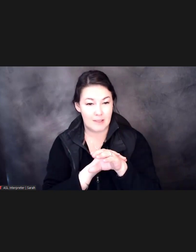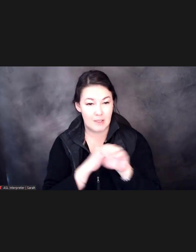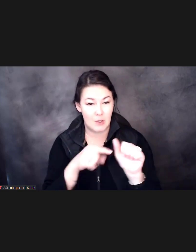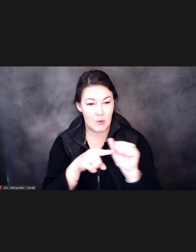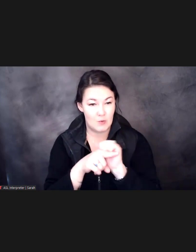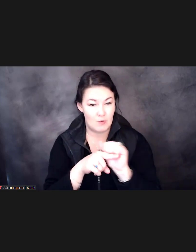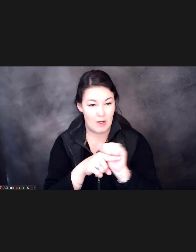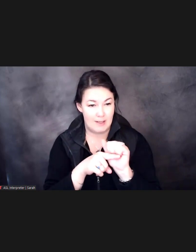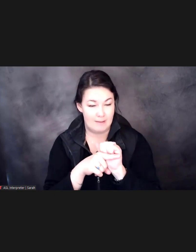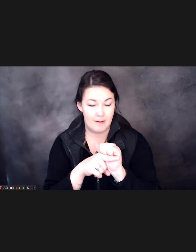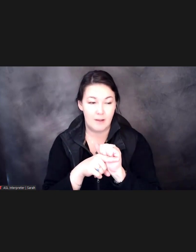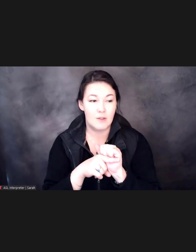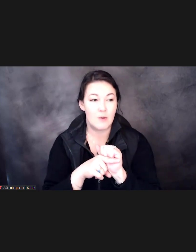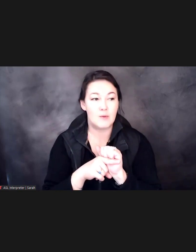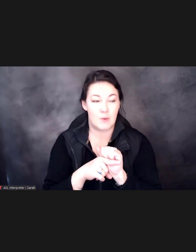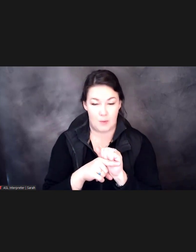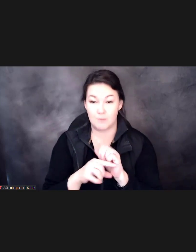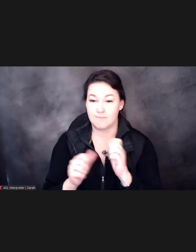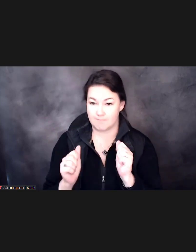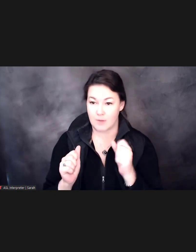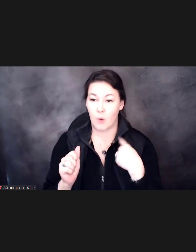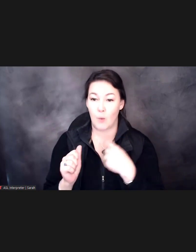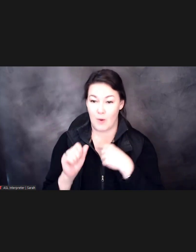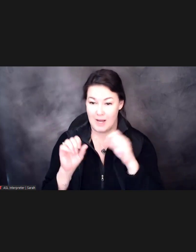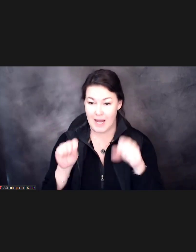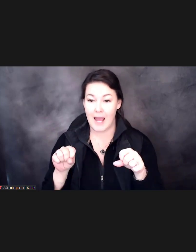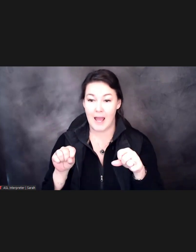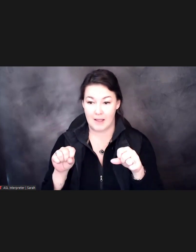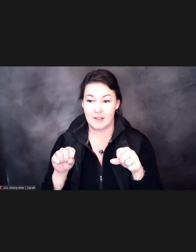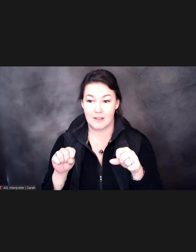So, be assured that we can direct you to a specific location where